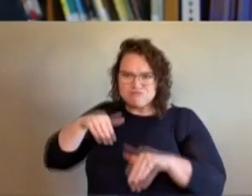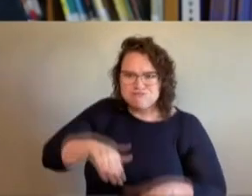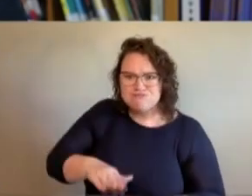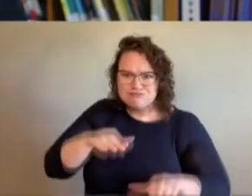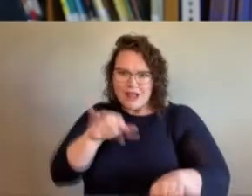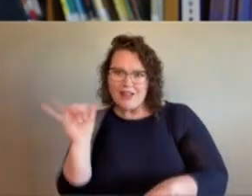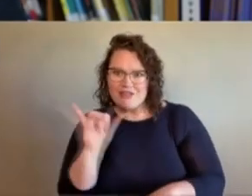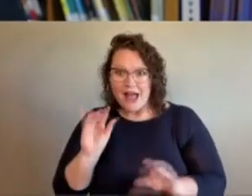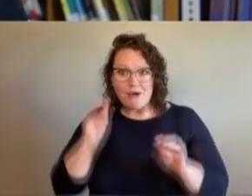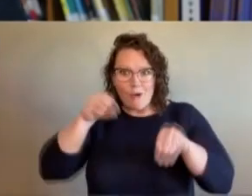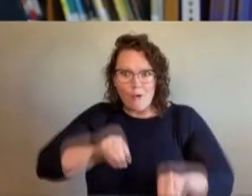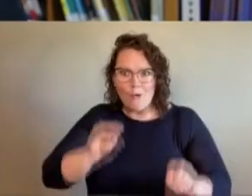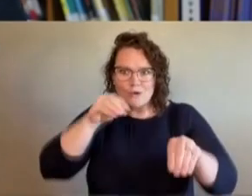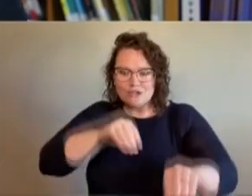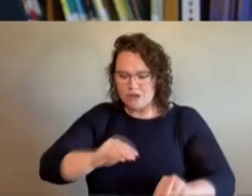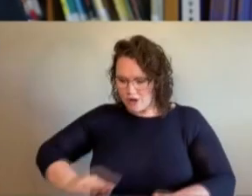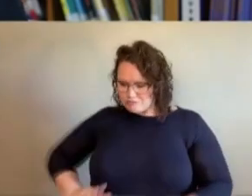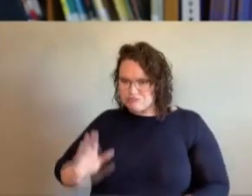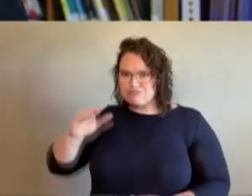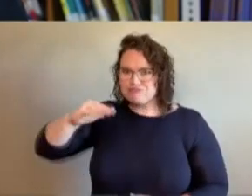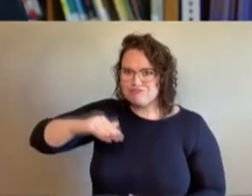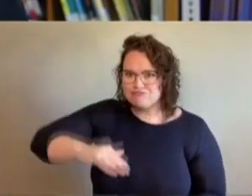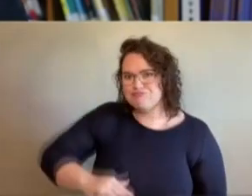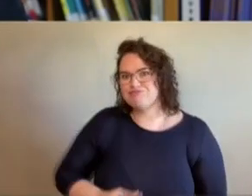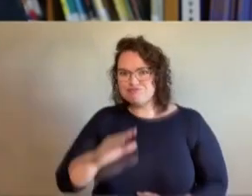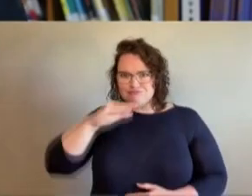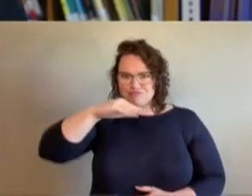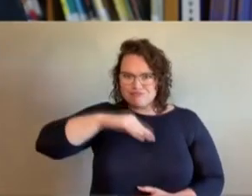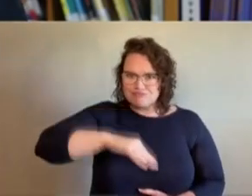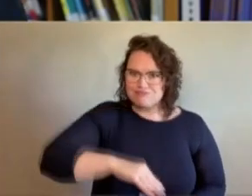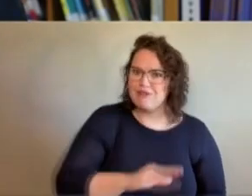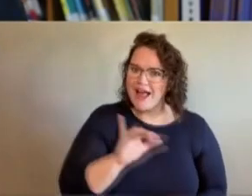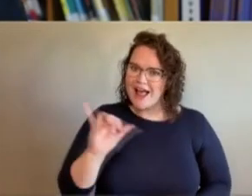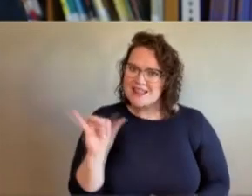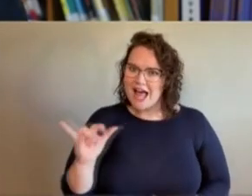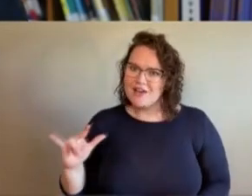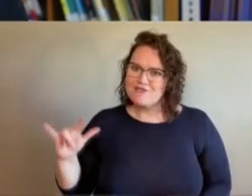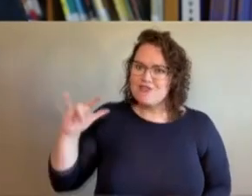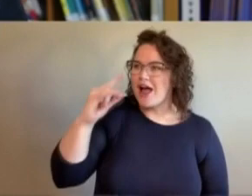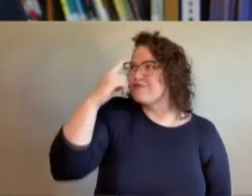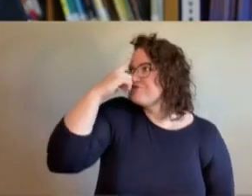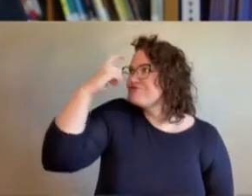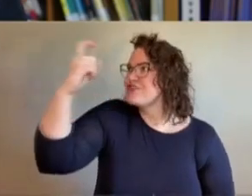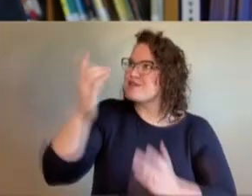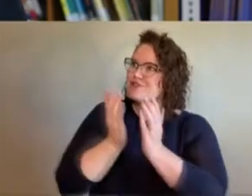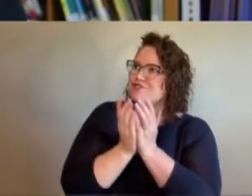It started before birth, and his mom's belly he would put on a show. He made a big fuss while cooking inside, tossing and turning with